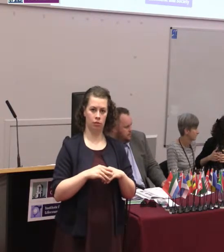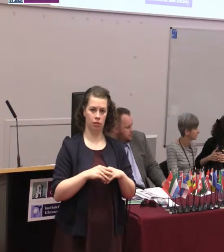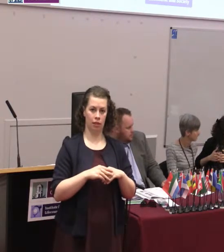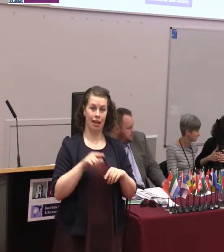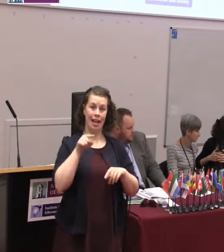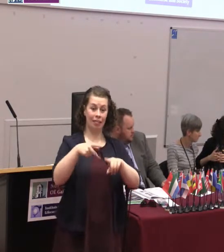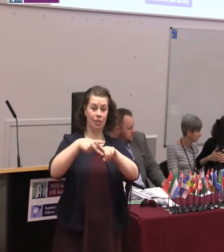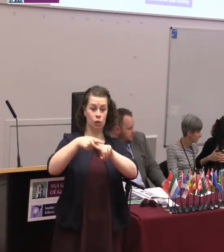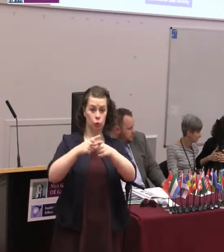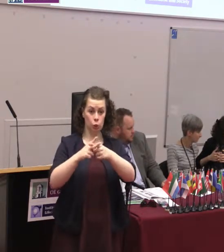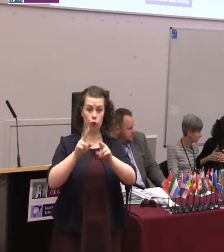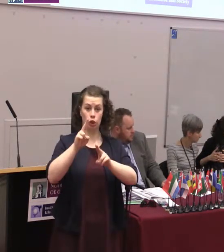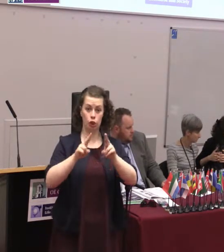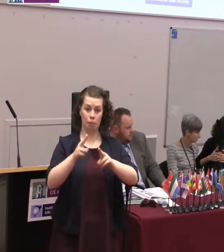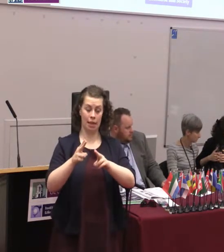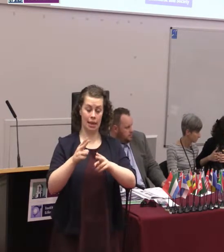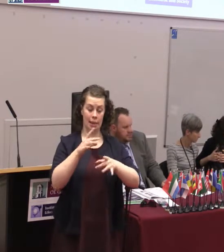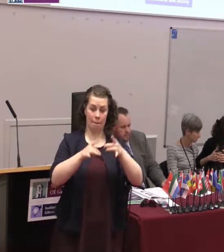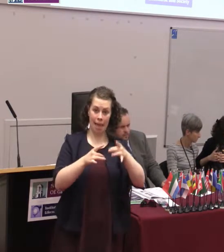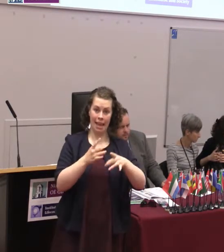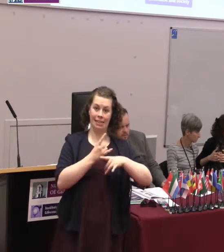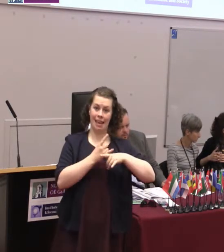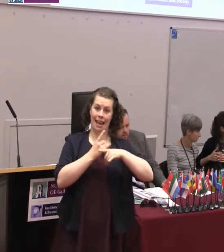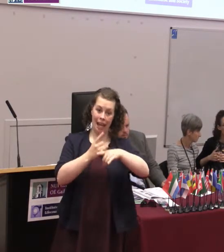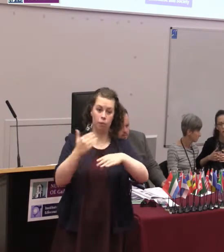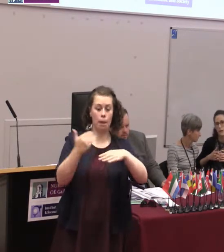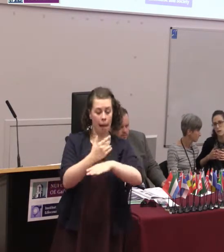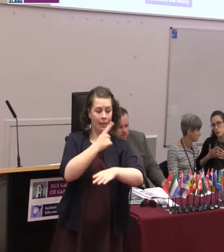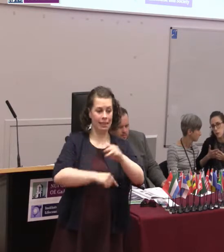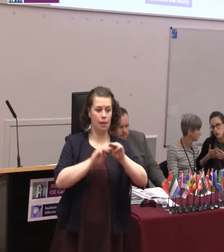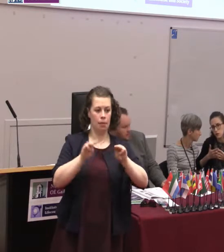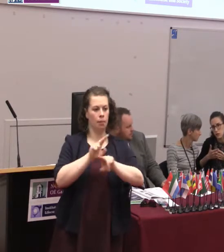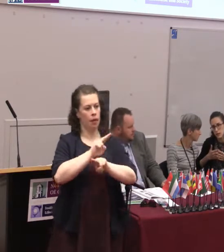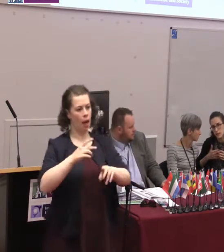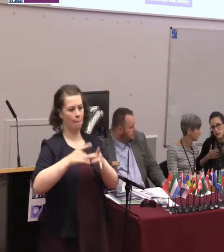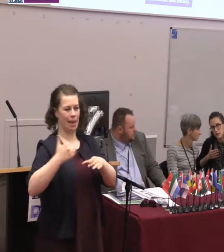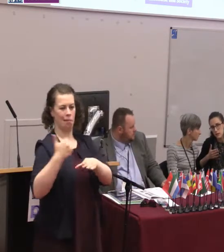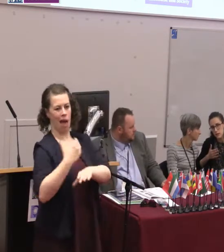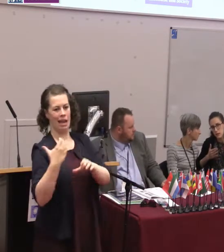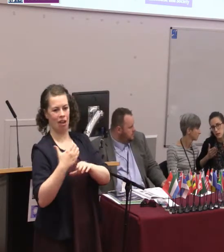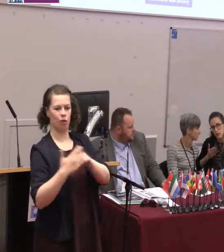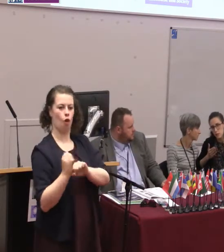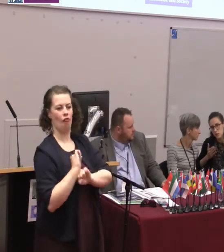of people rather than service providers.